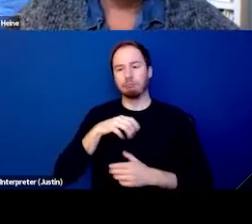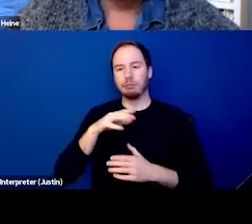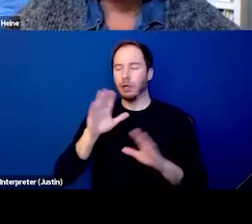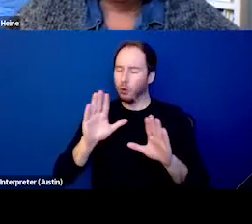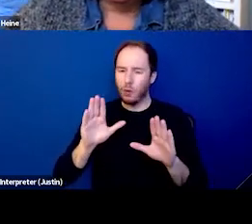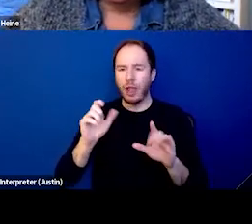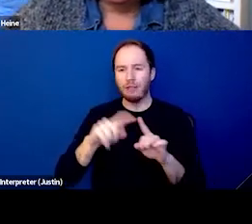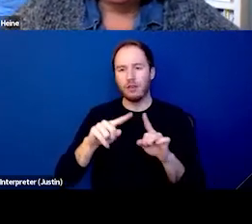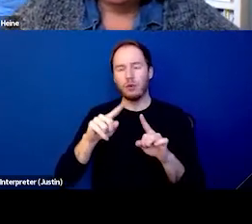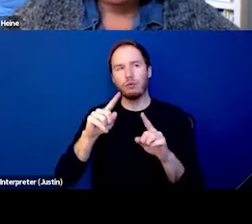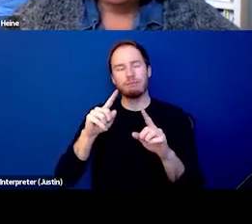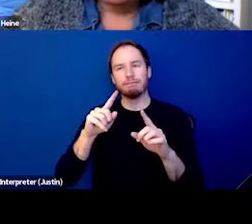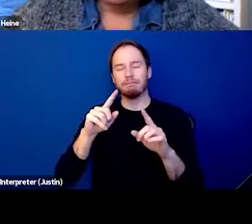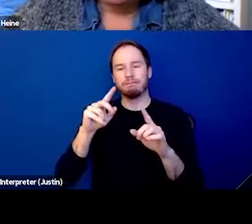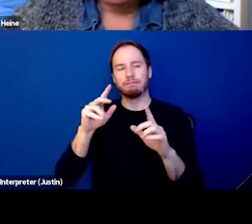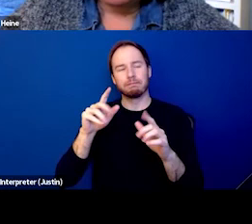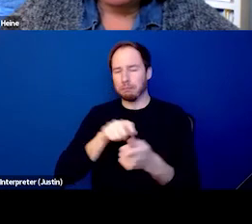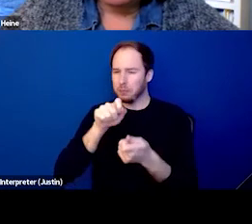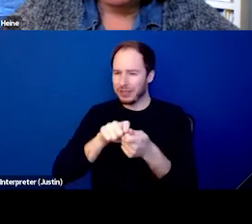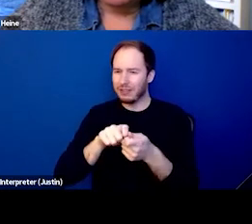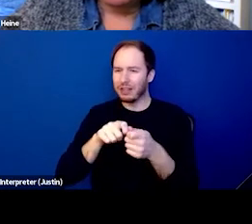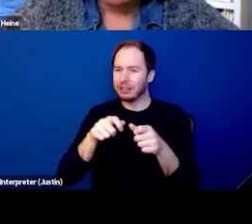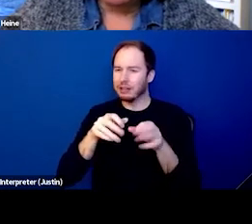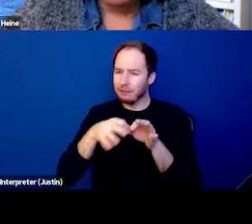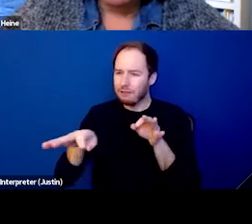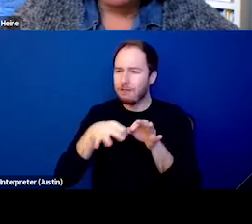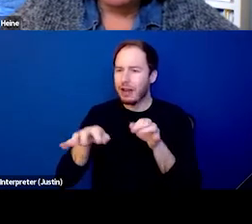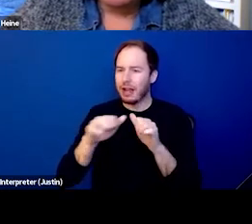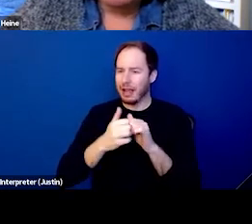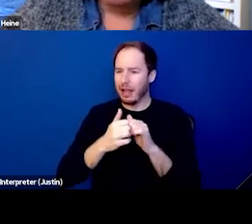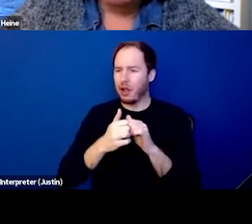and be very specific in defining like being street homeless